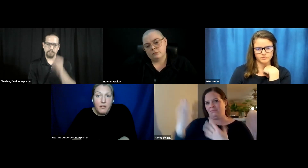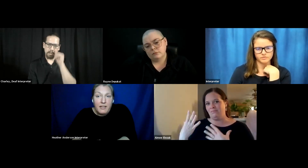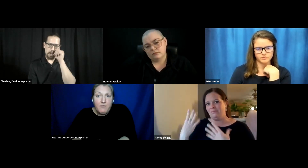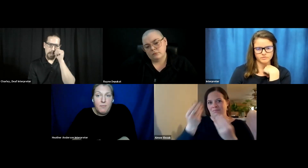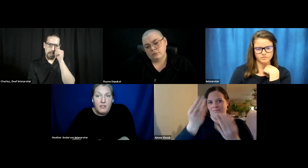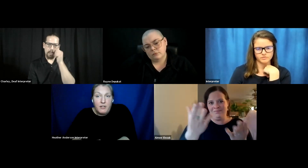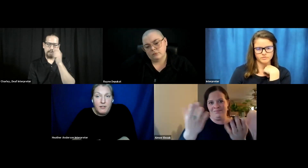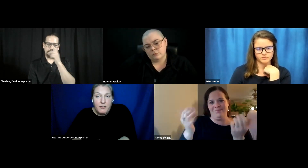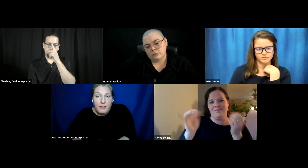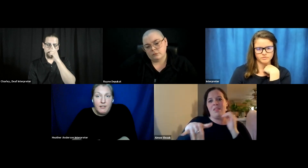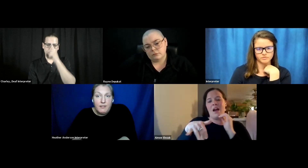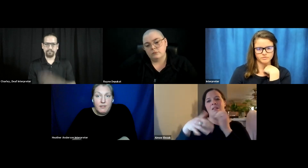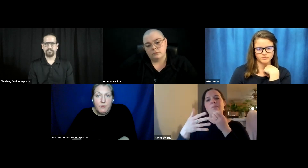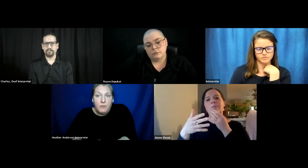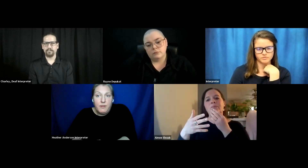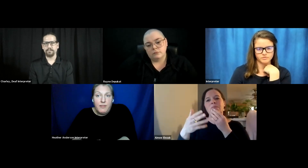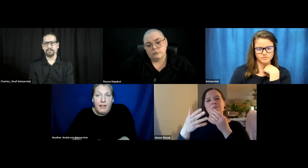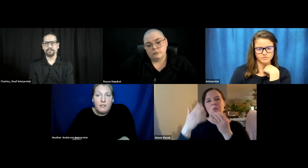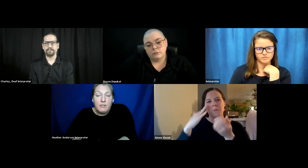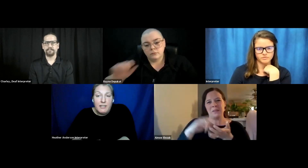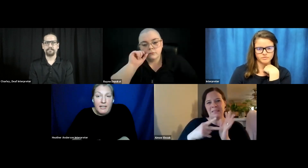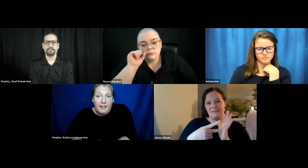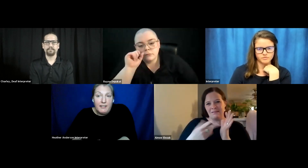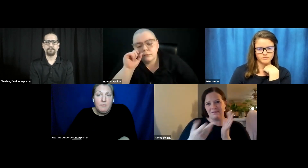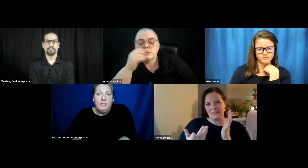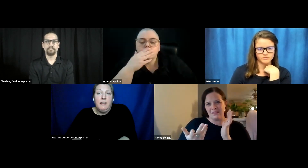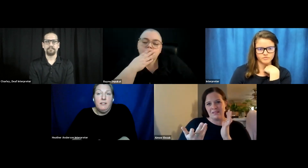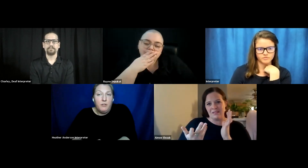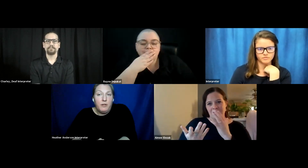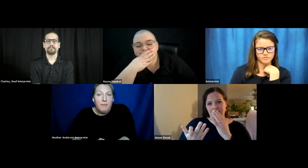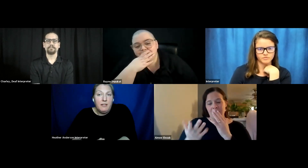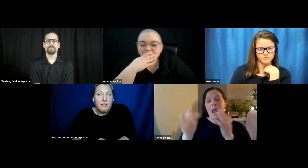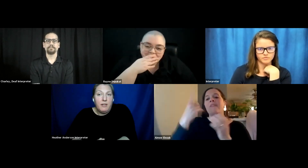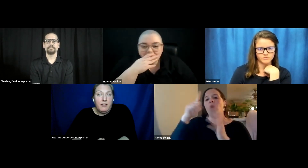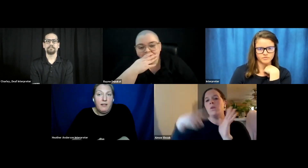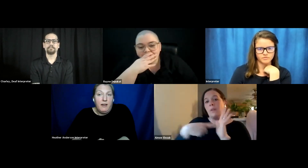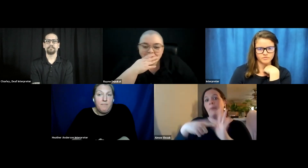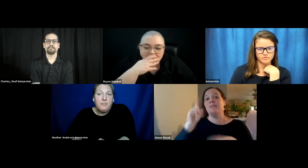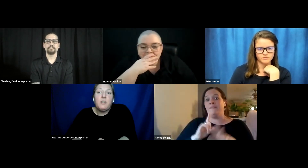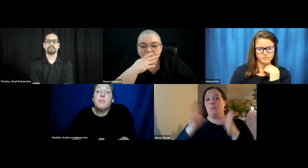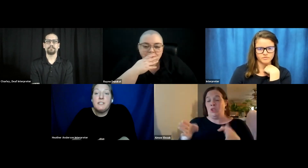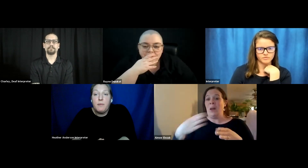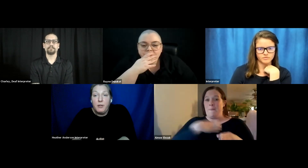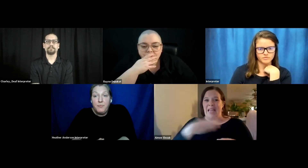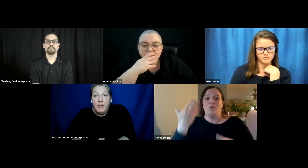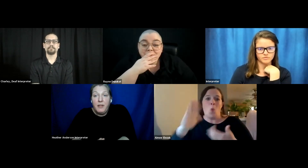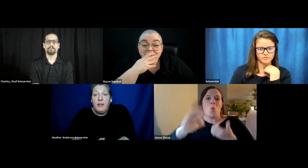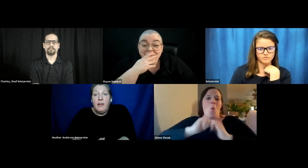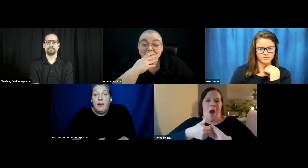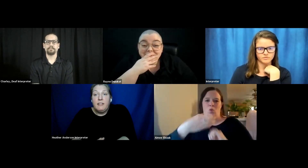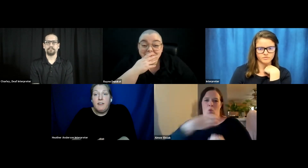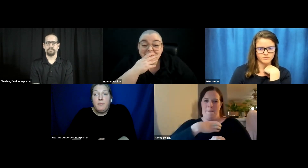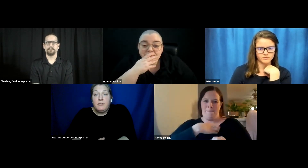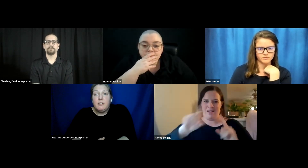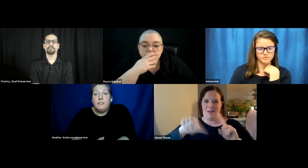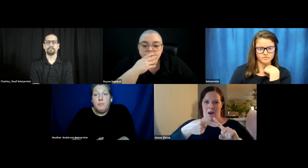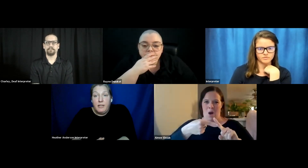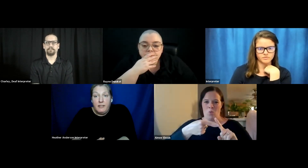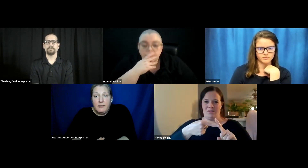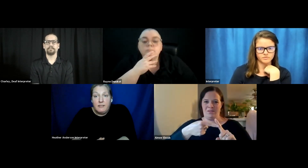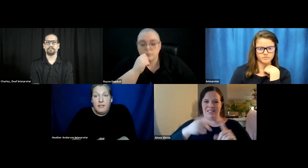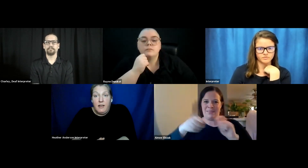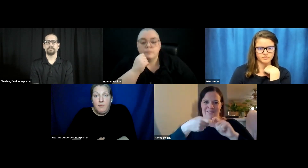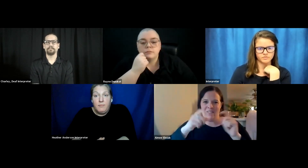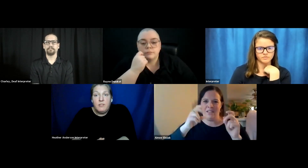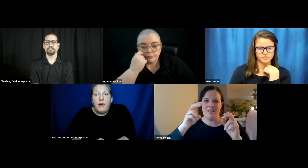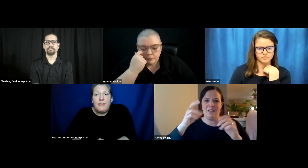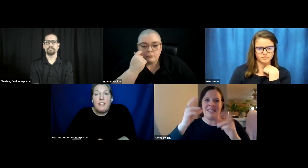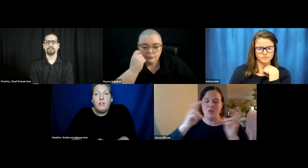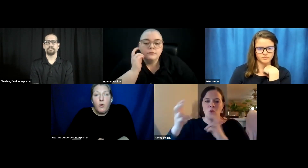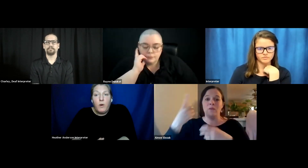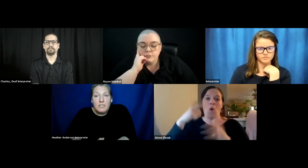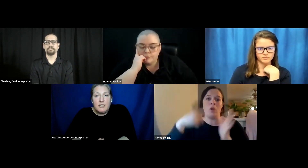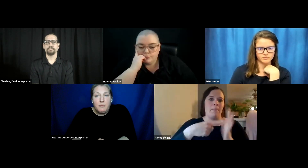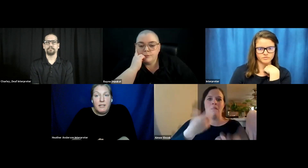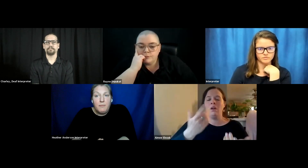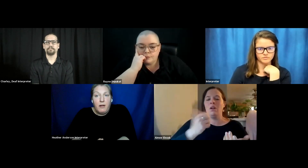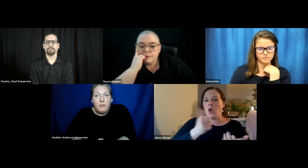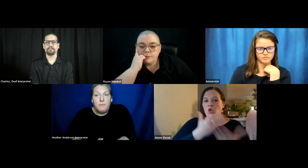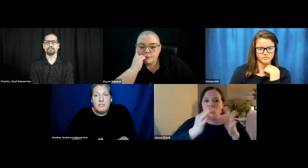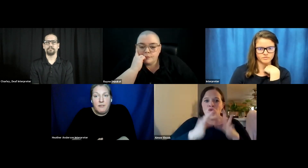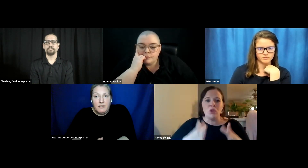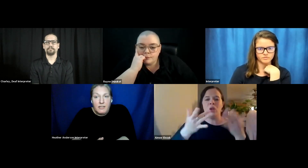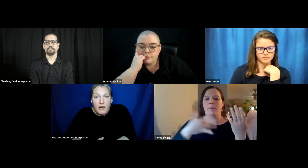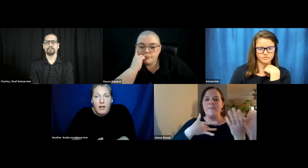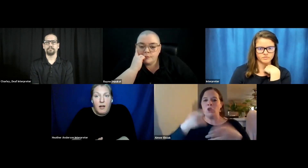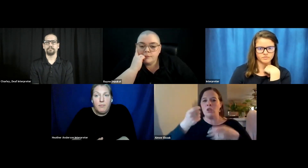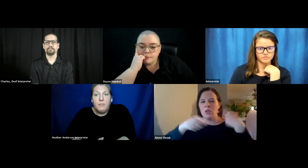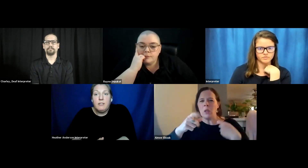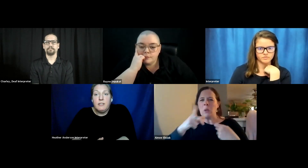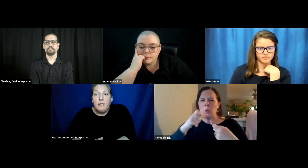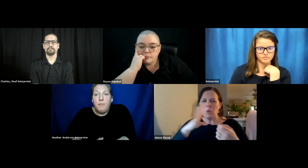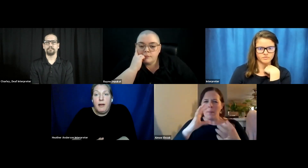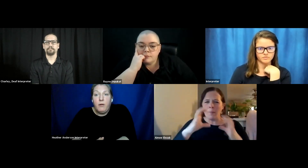getting all the information so that it's relieved that it's mediated you know what I mean so that. So for example, a deaf person complained, so that they know what to complain about specifically.